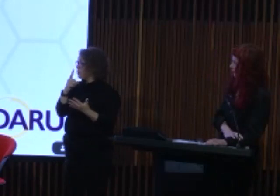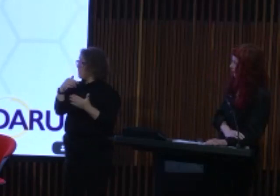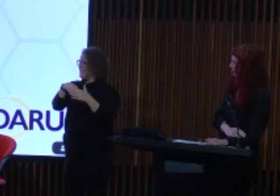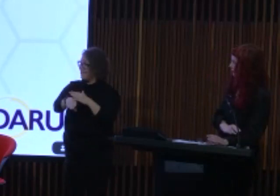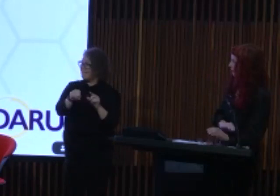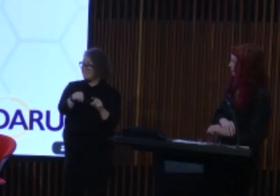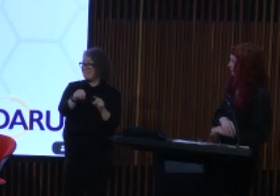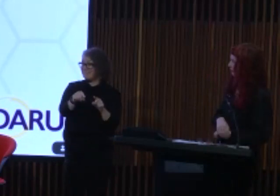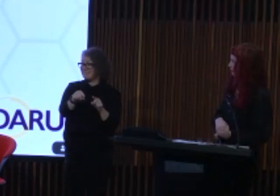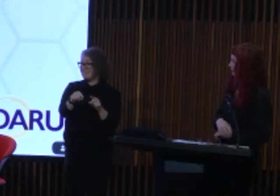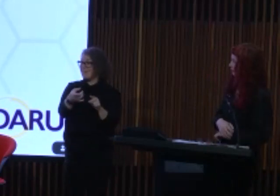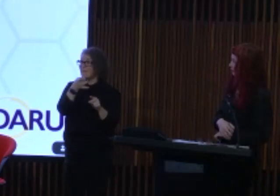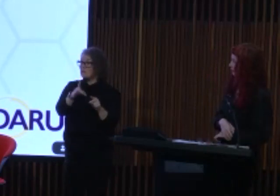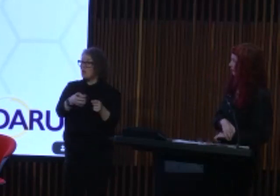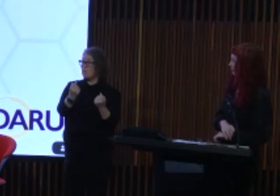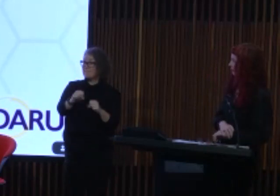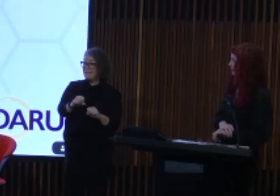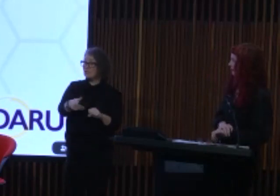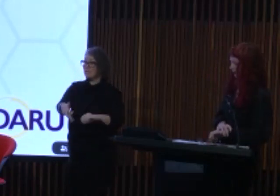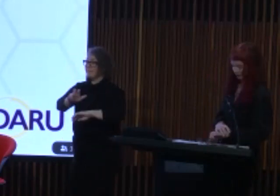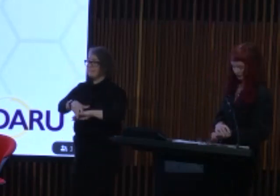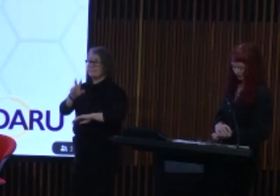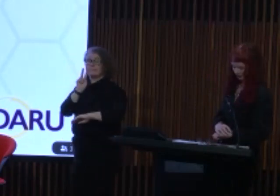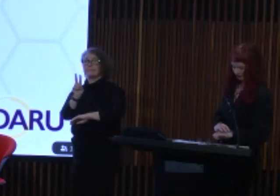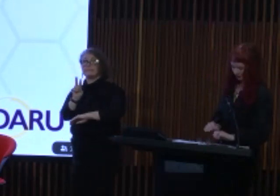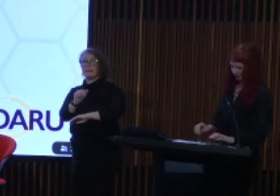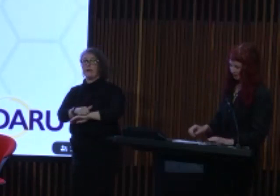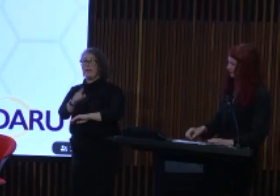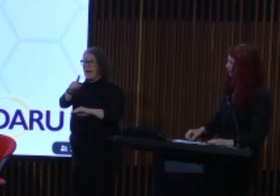there and shut up and listen to people from child protection say horrible things about